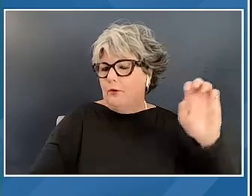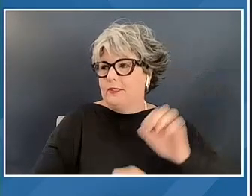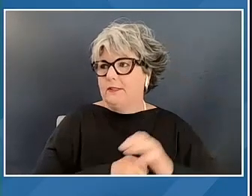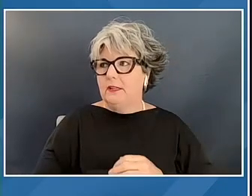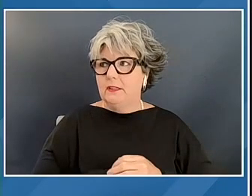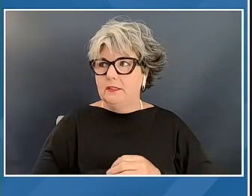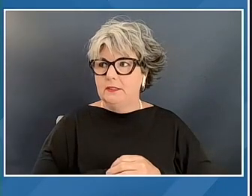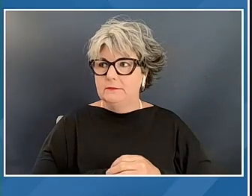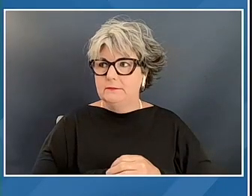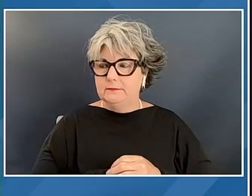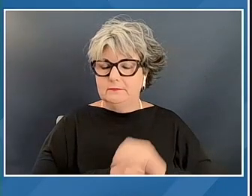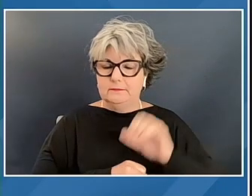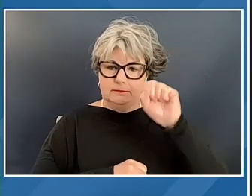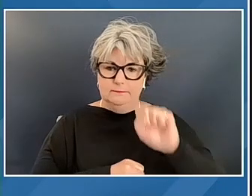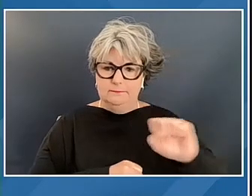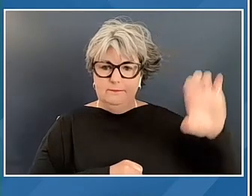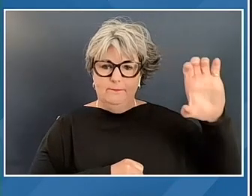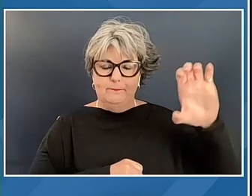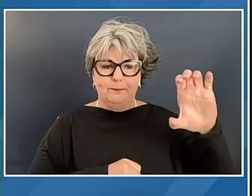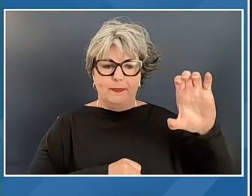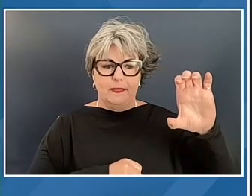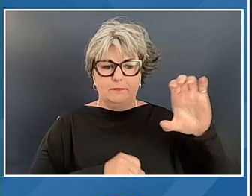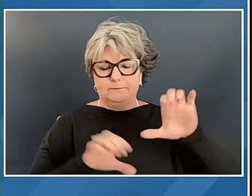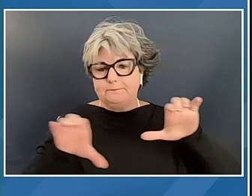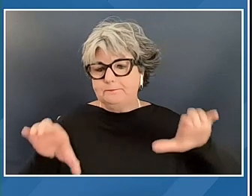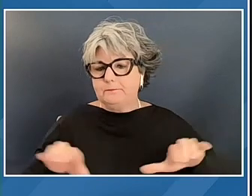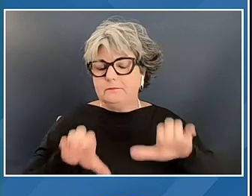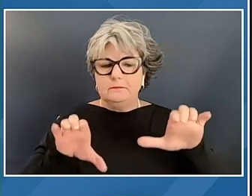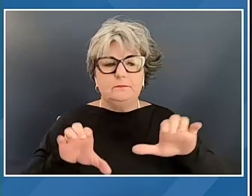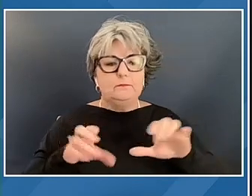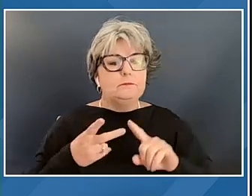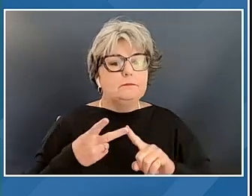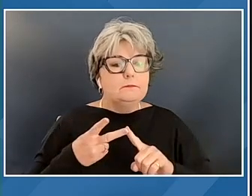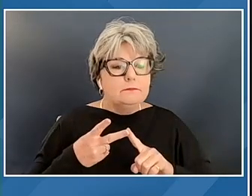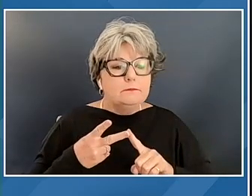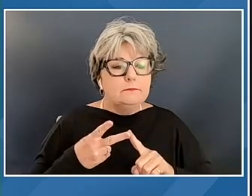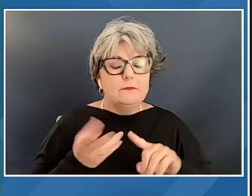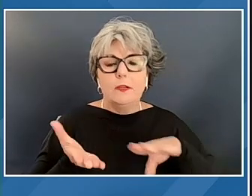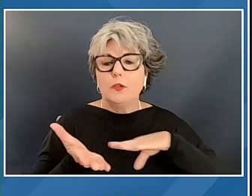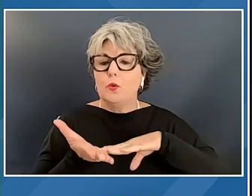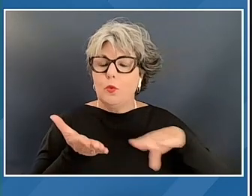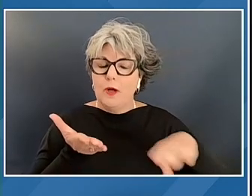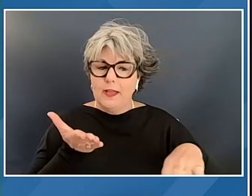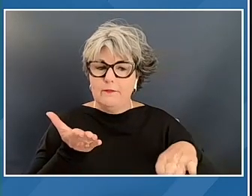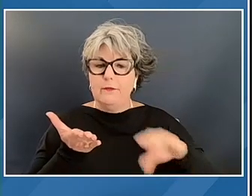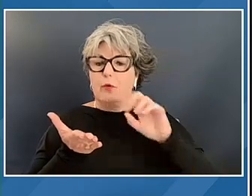Secretary is not required to exercise the waiver or modification authority under the